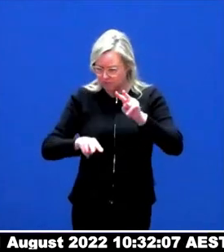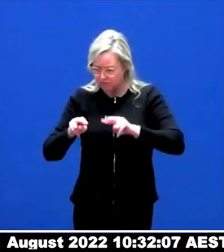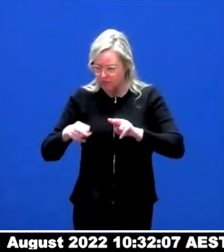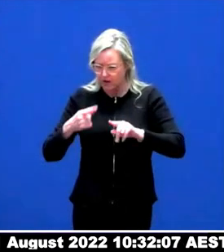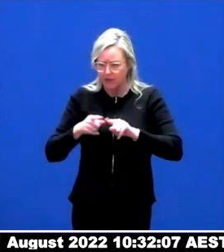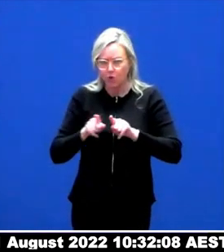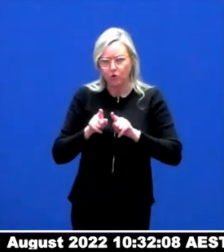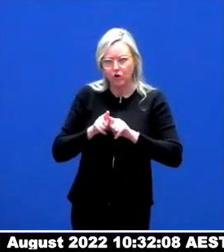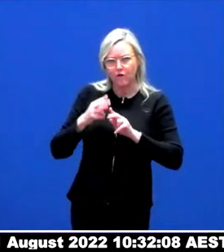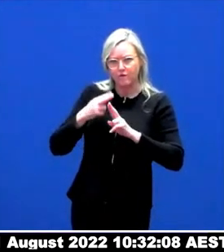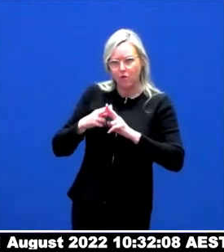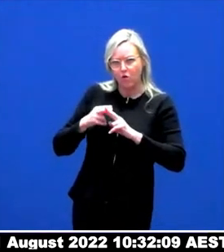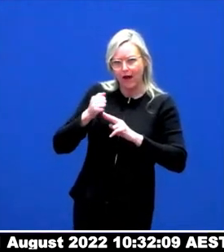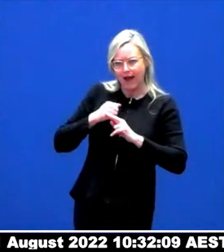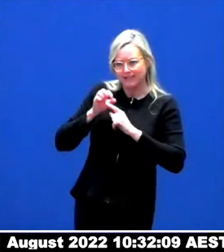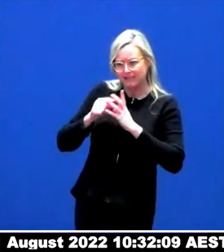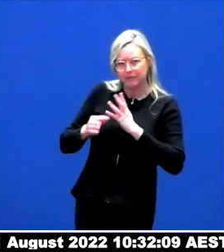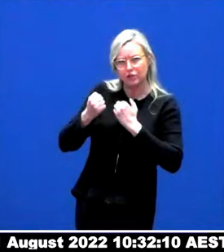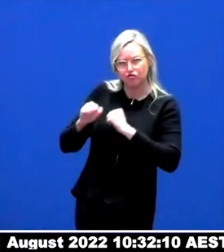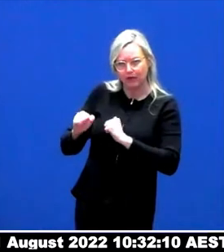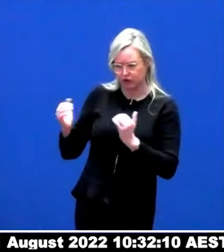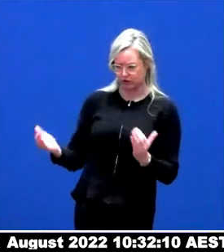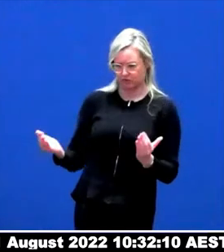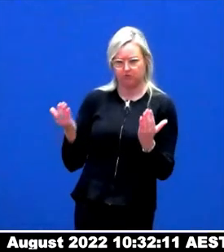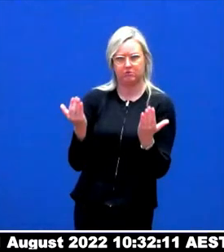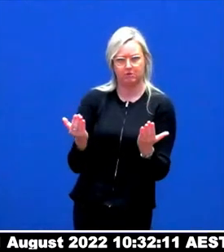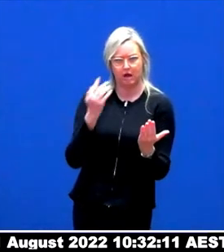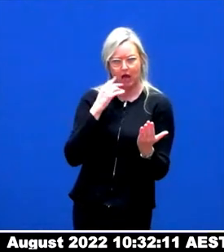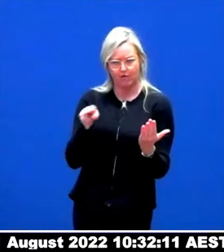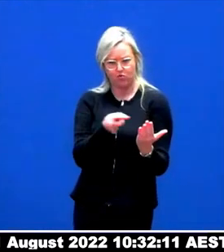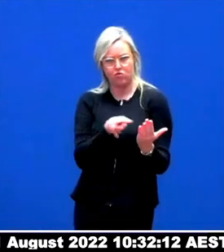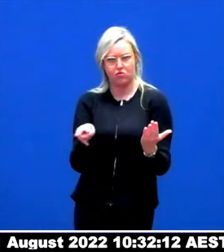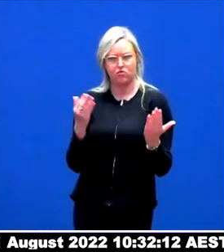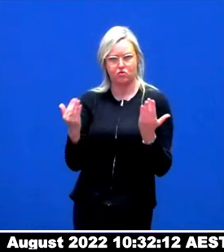other obligations. And the reason I'm making that point is because I think, rather than